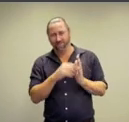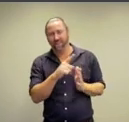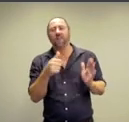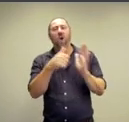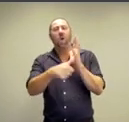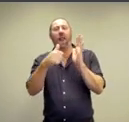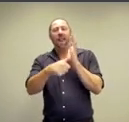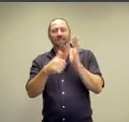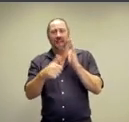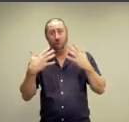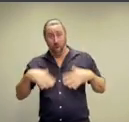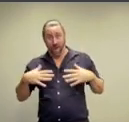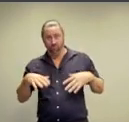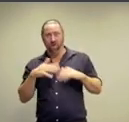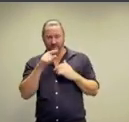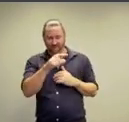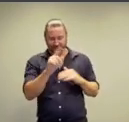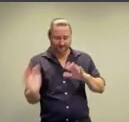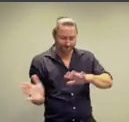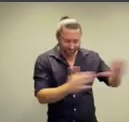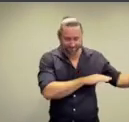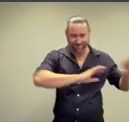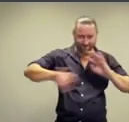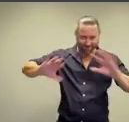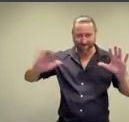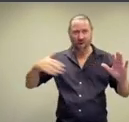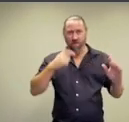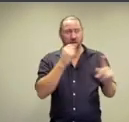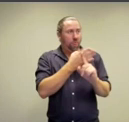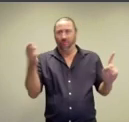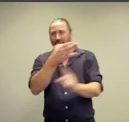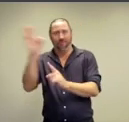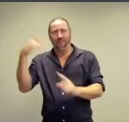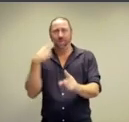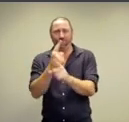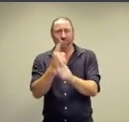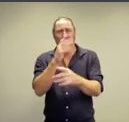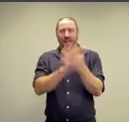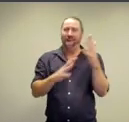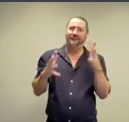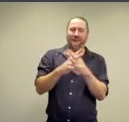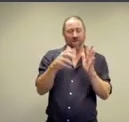we will end the leather wear with this image. Moving on from subcultures we've talked about a few different ways in